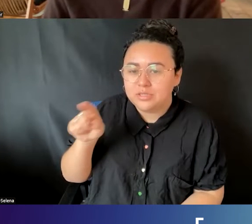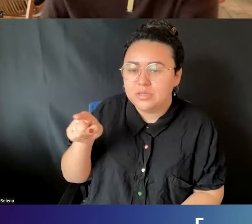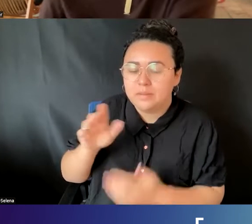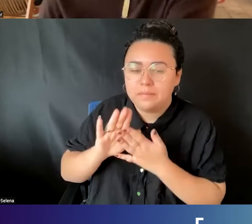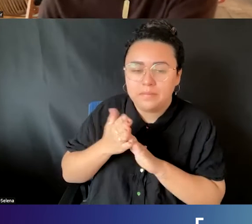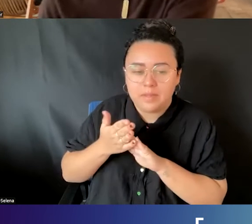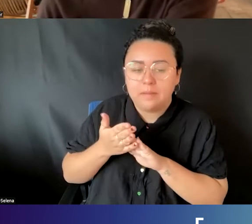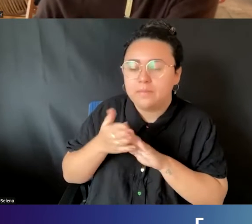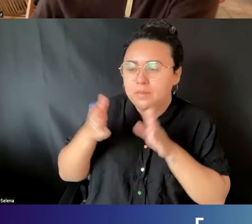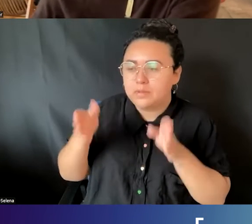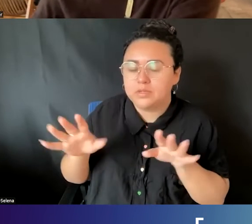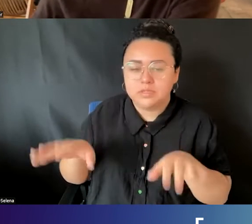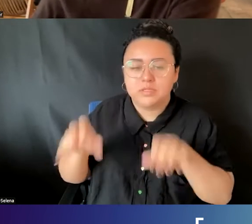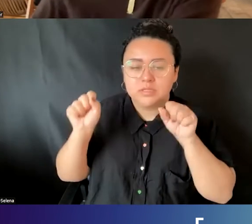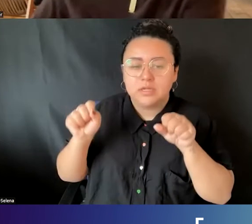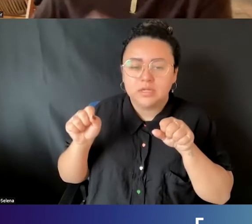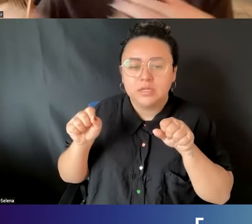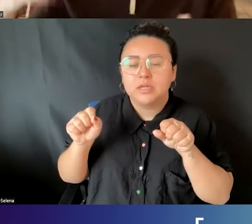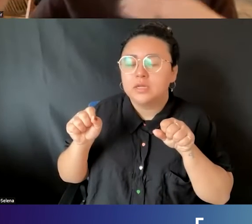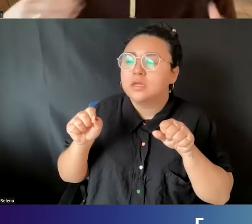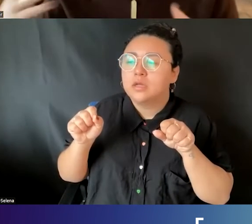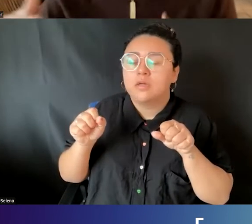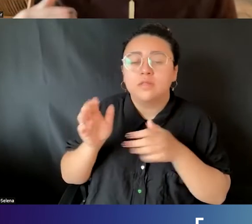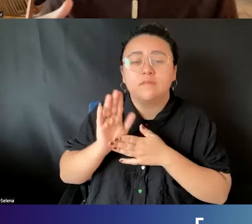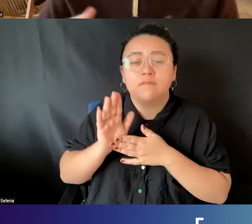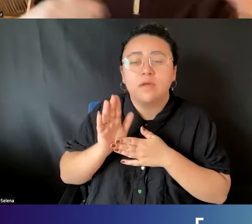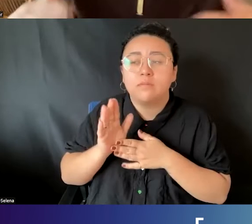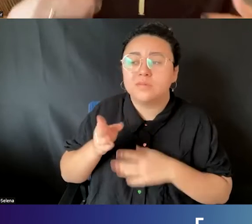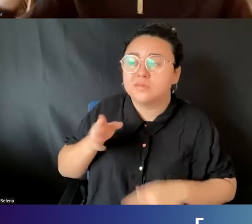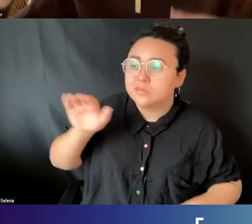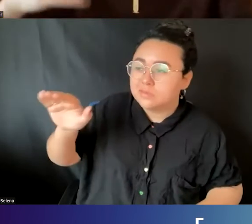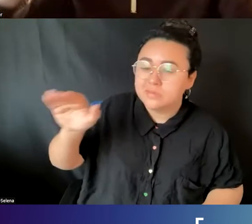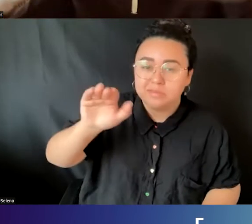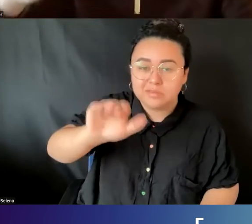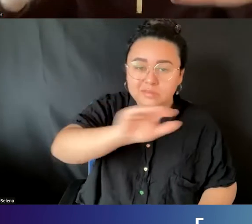taking the film to different buyers, and they're the ones negotiating on your behalf and, you know, potentially